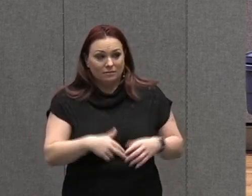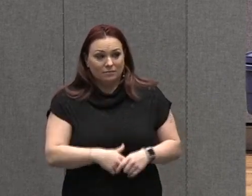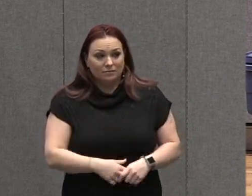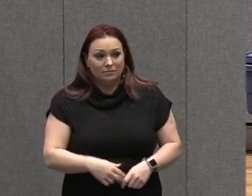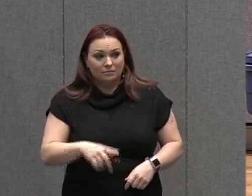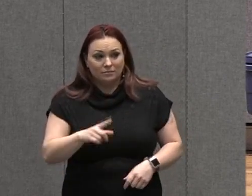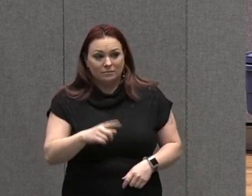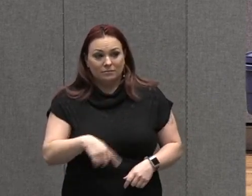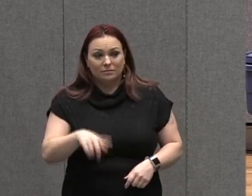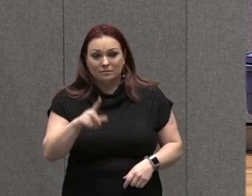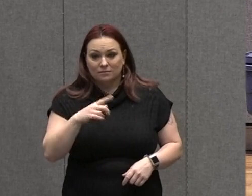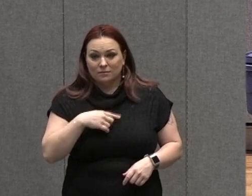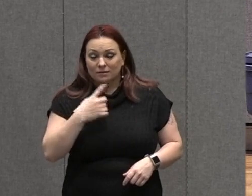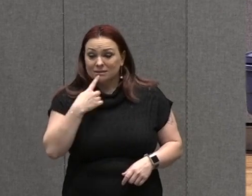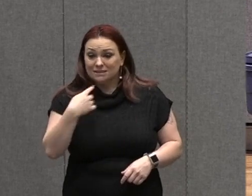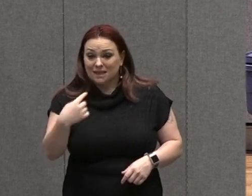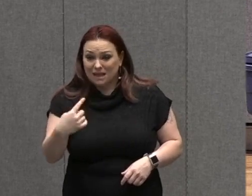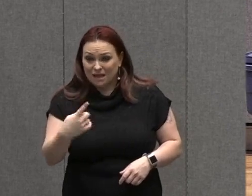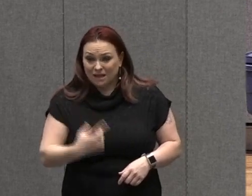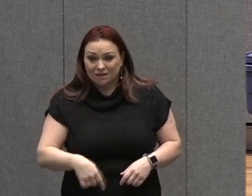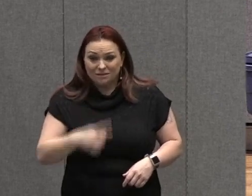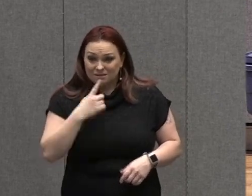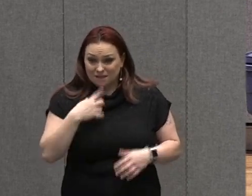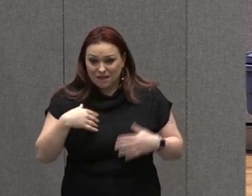(playing to the rhythm)